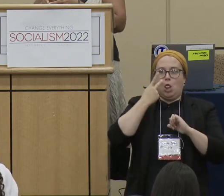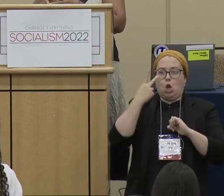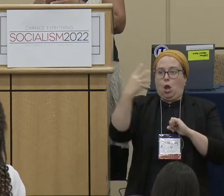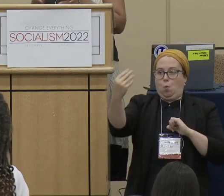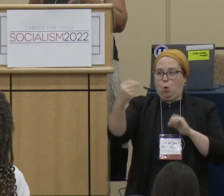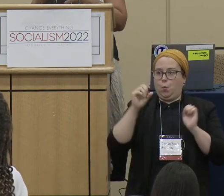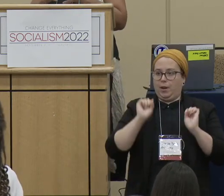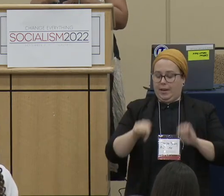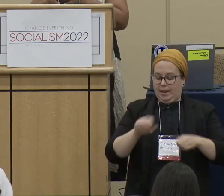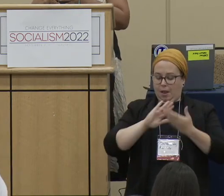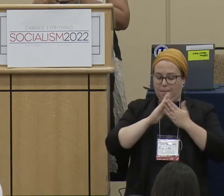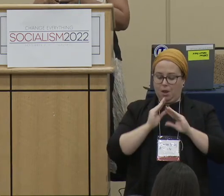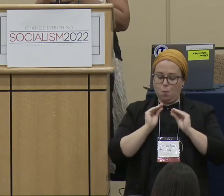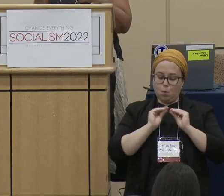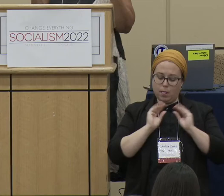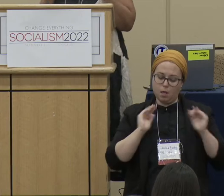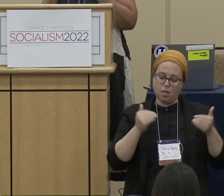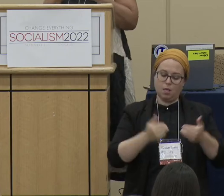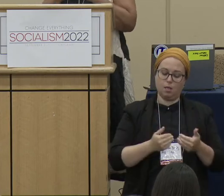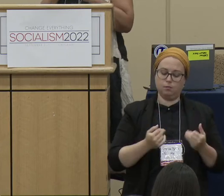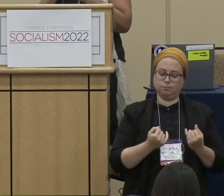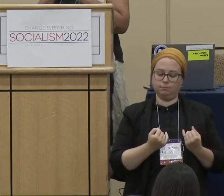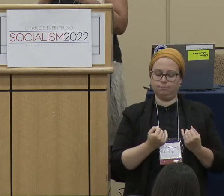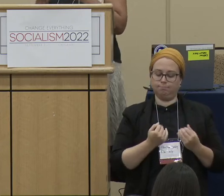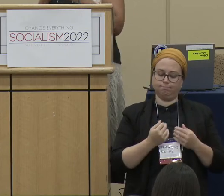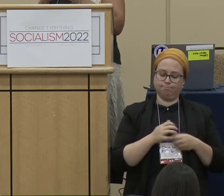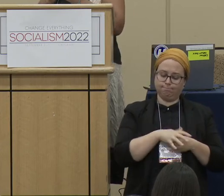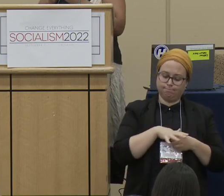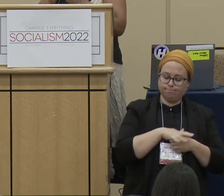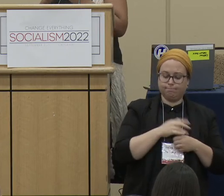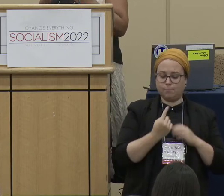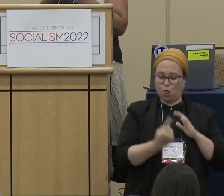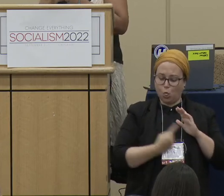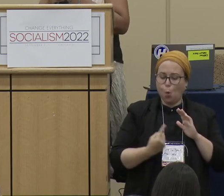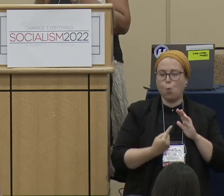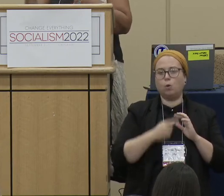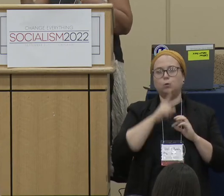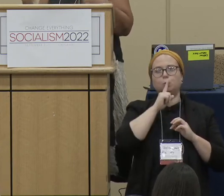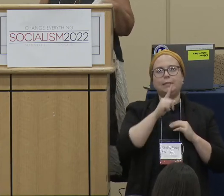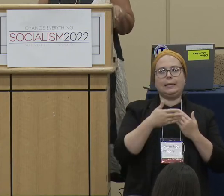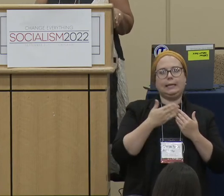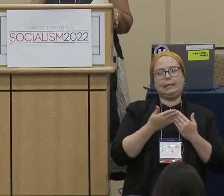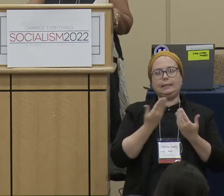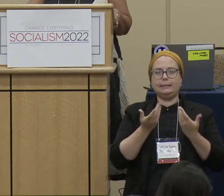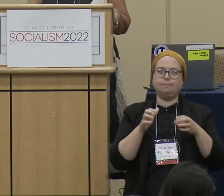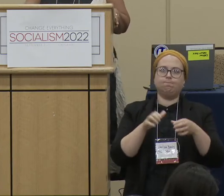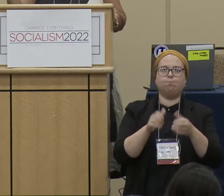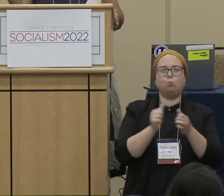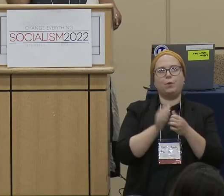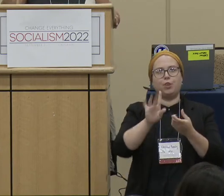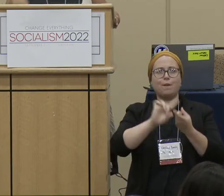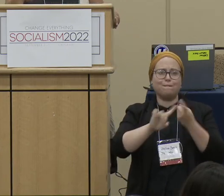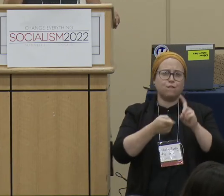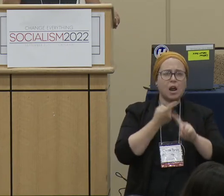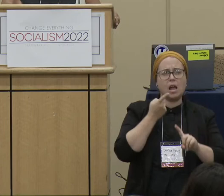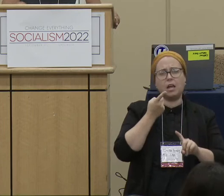outward , and that we can become very insular and in a very alienating world, it's easier to get with your peeps,